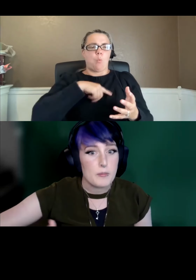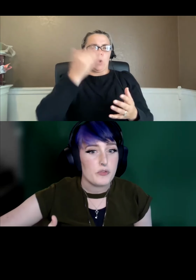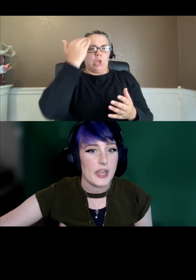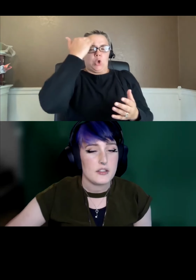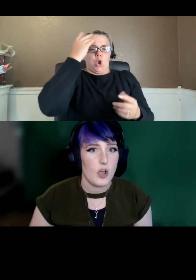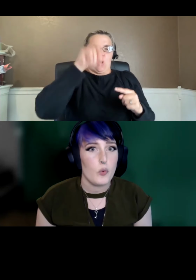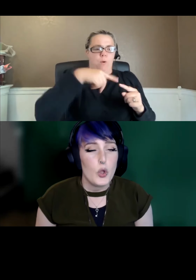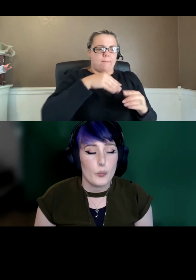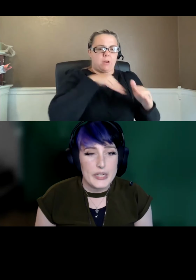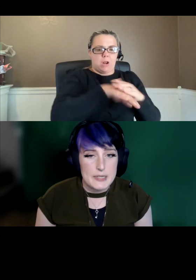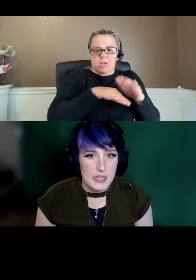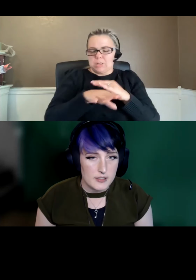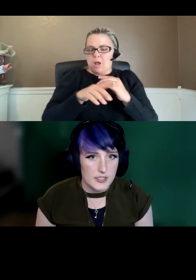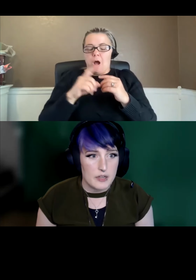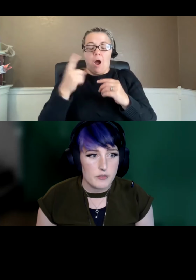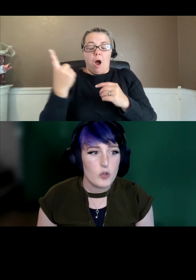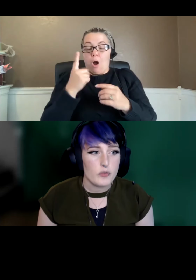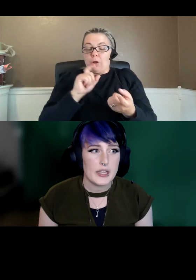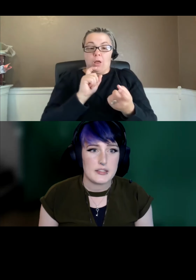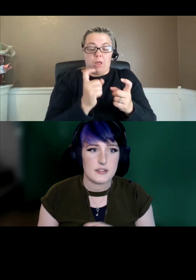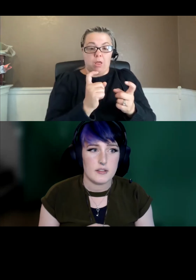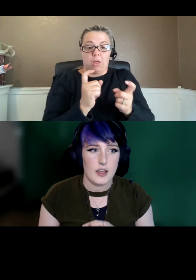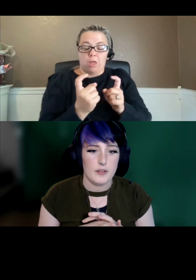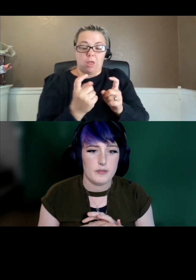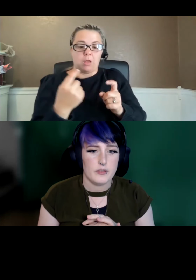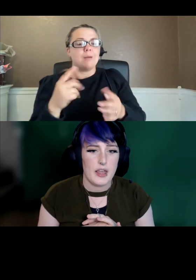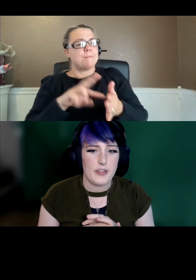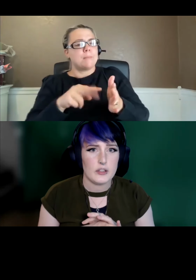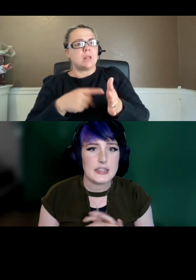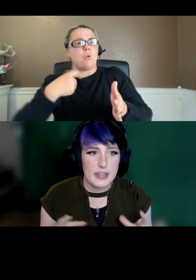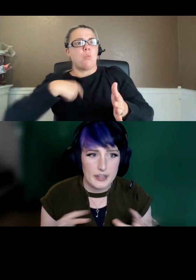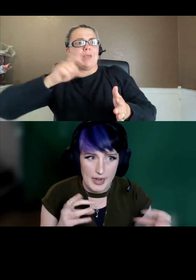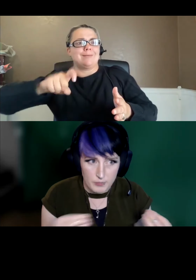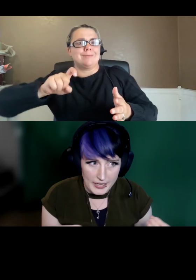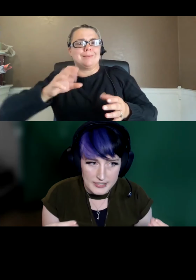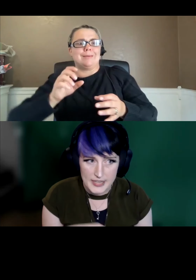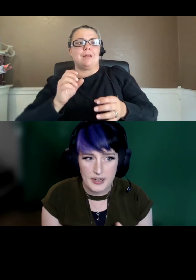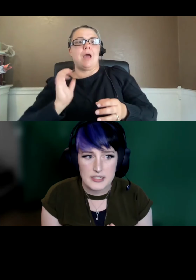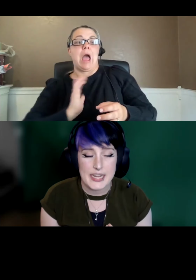moving. So we need to be constantly evolving. It's, they're a little, I like to say that a